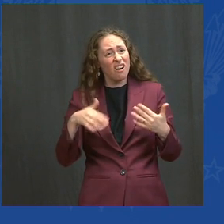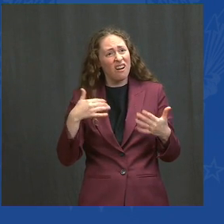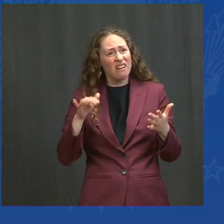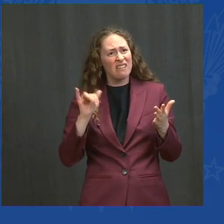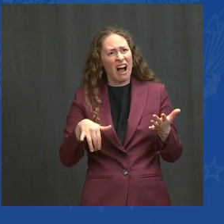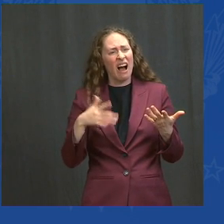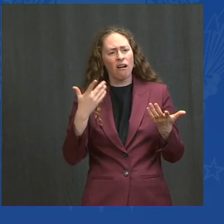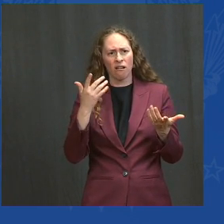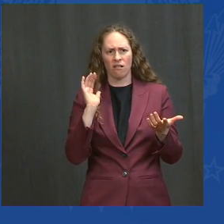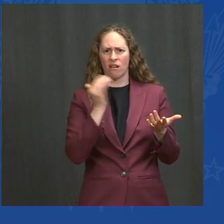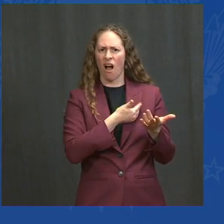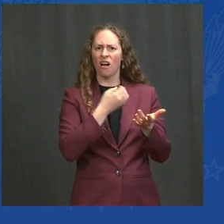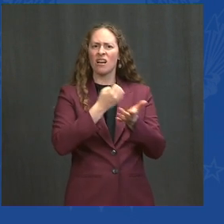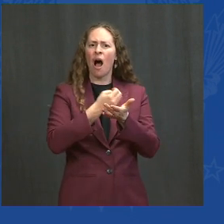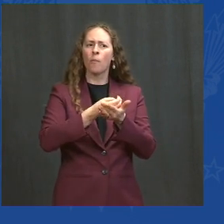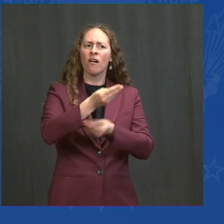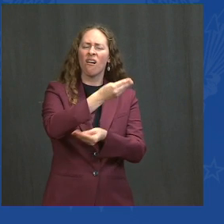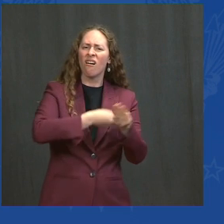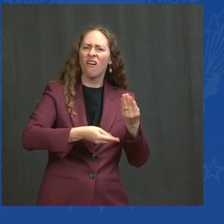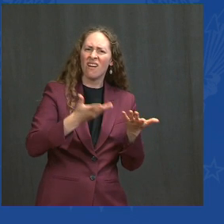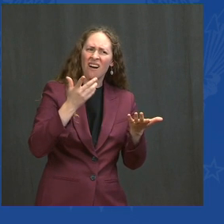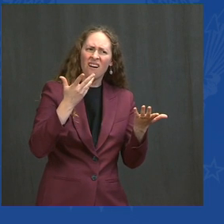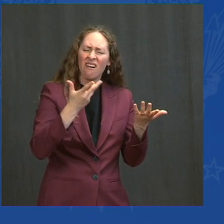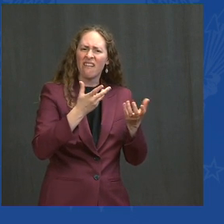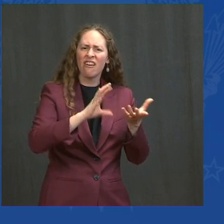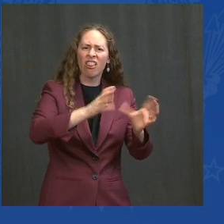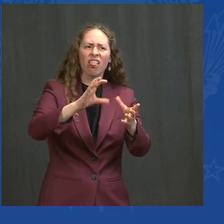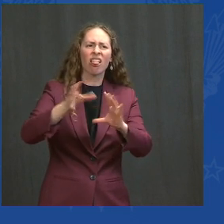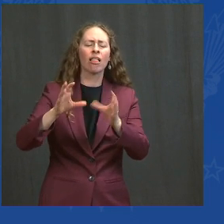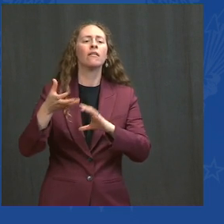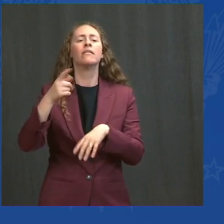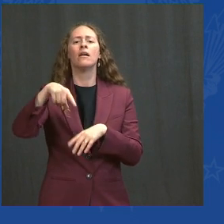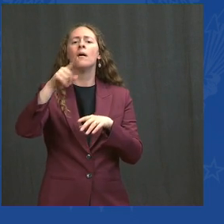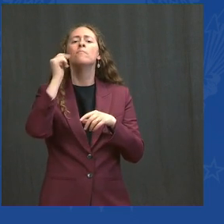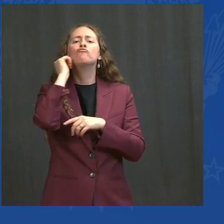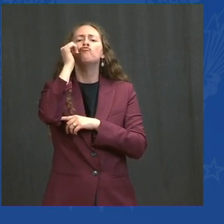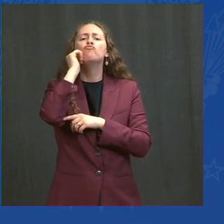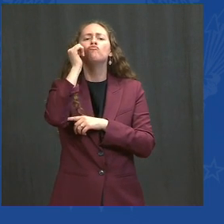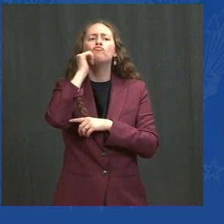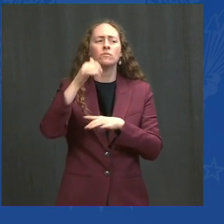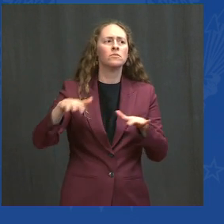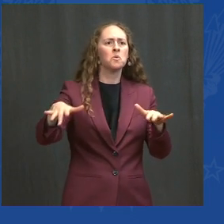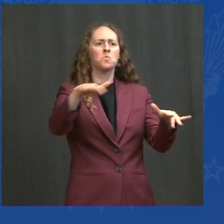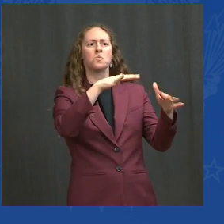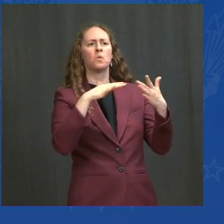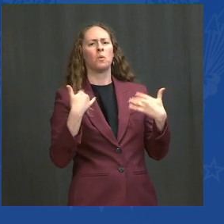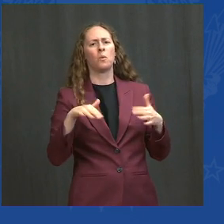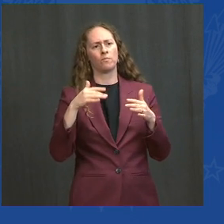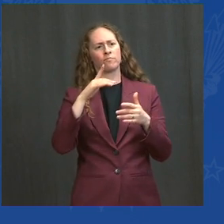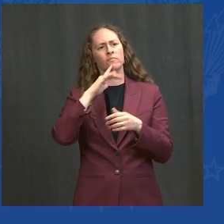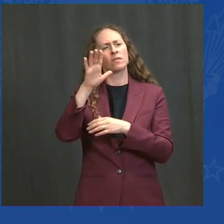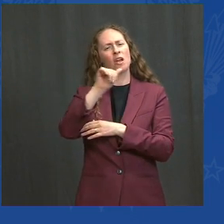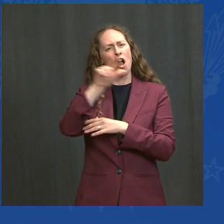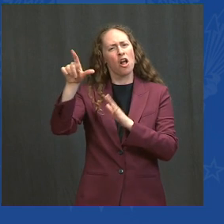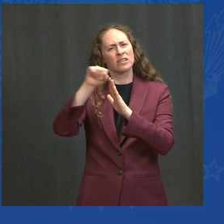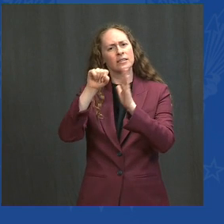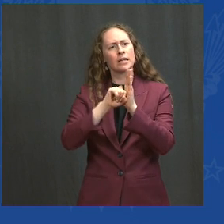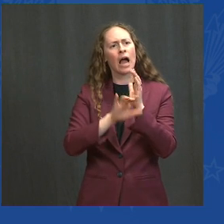Typical American -- typical American -- and it varies slightly from state to state -- but the typical American pays a hidden tax